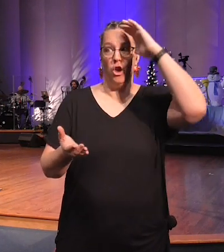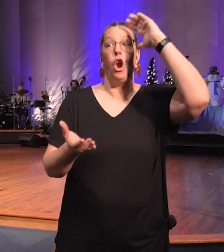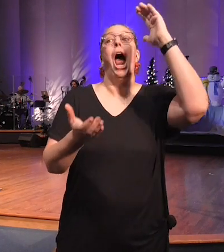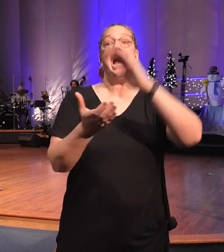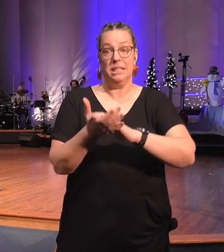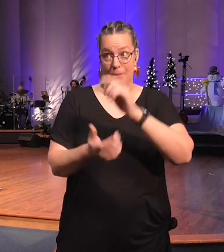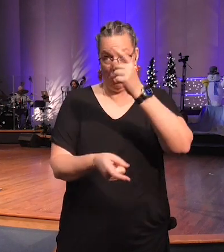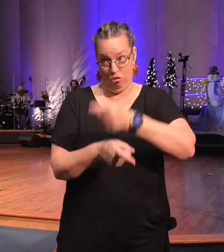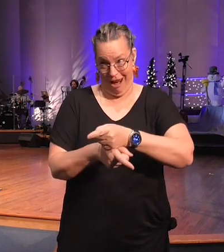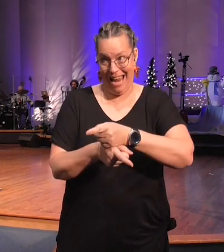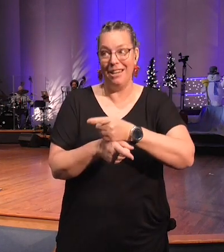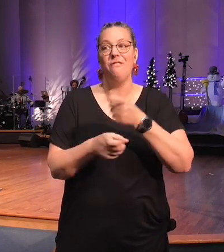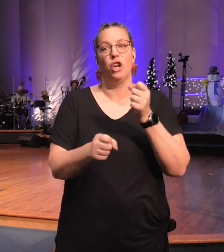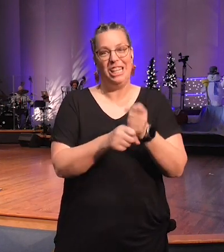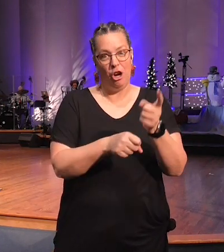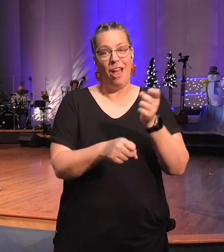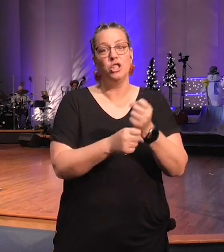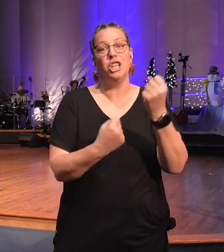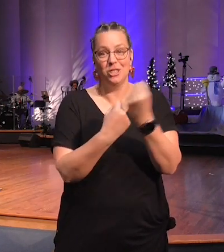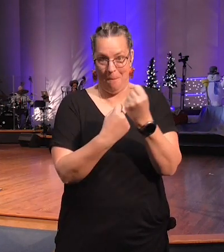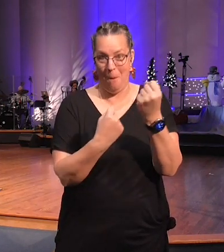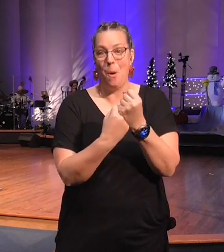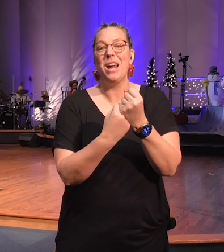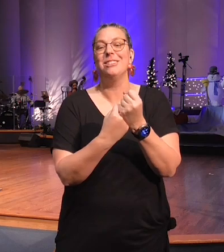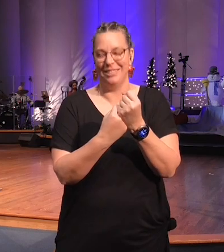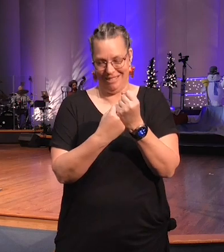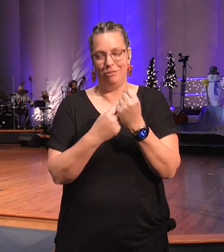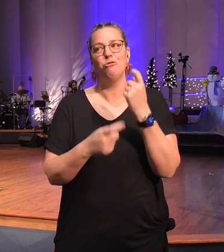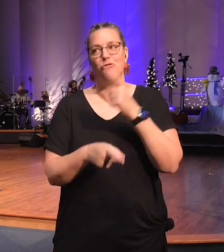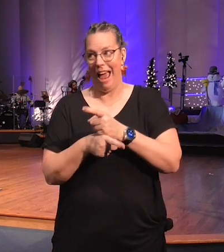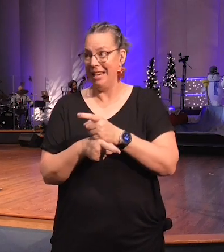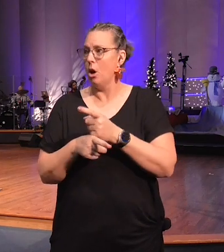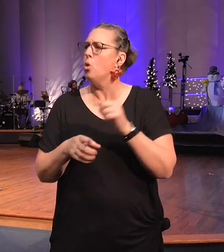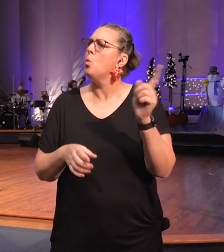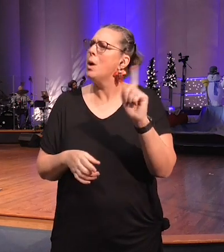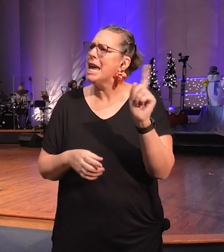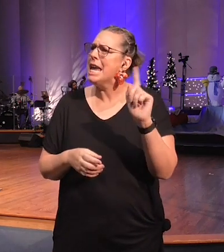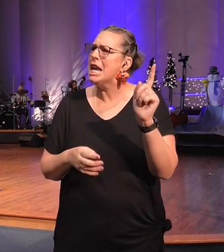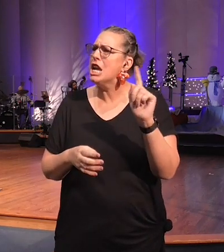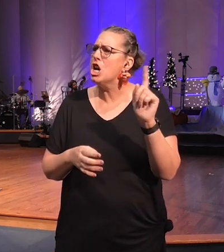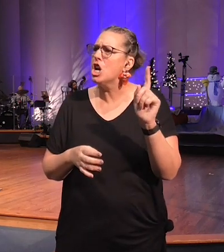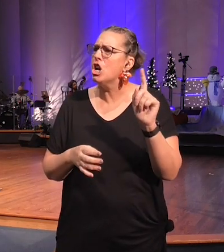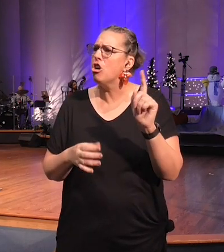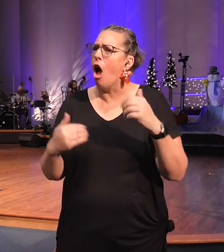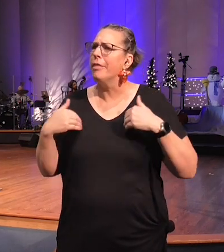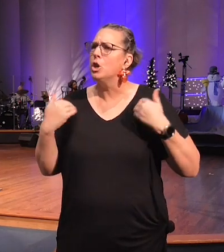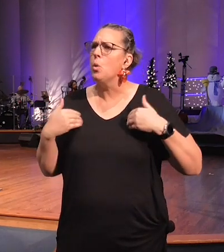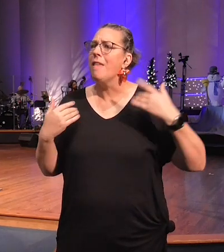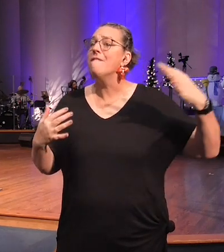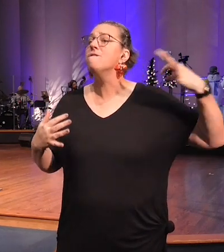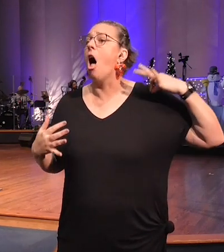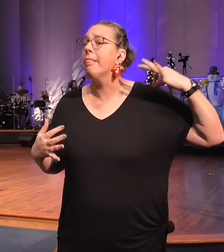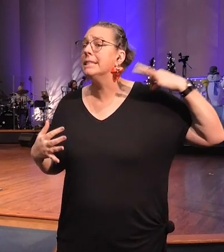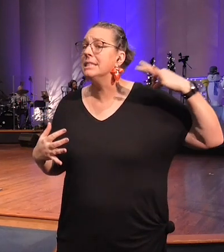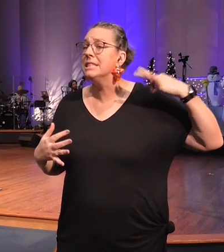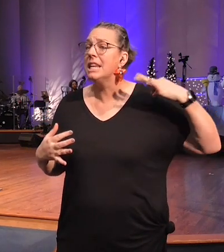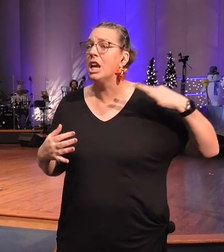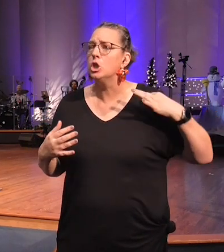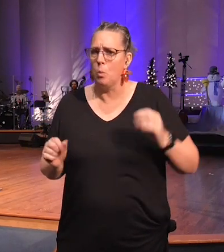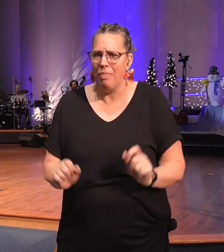we grateful for their husbands Mike and Craig for all they do for us year after year uh where are